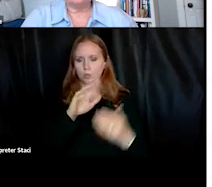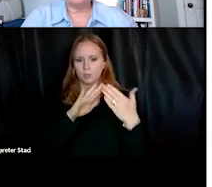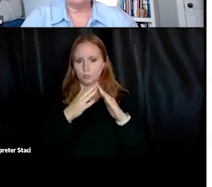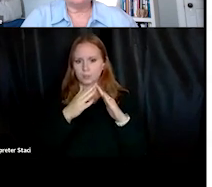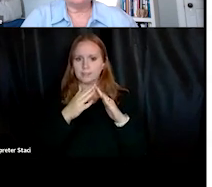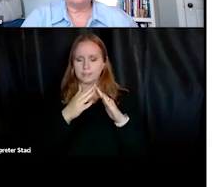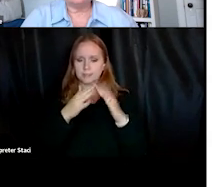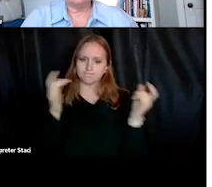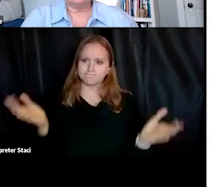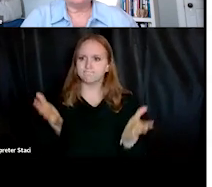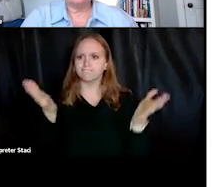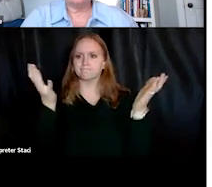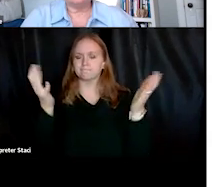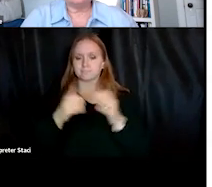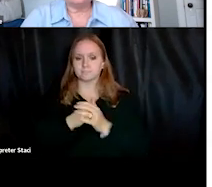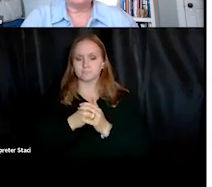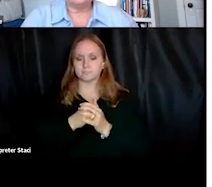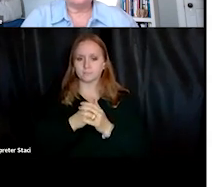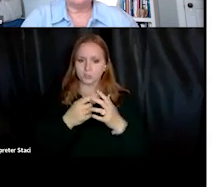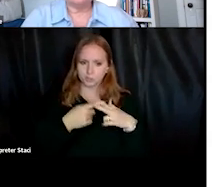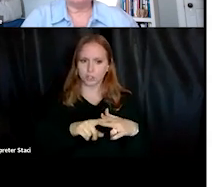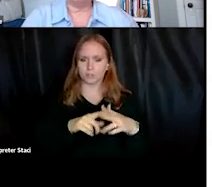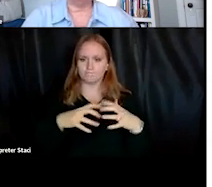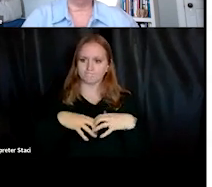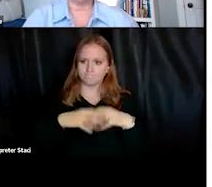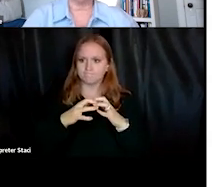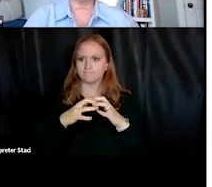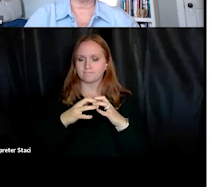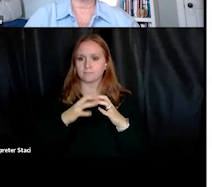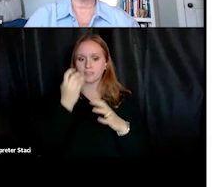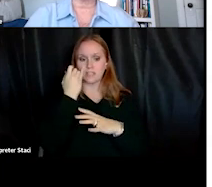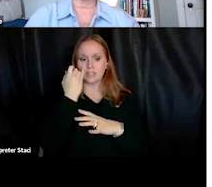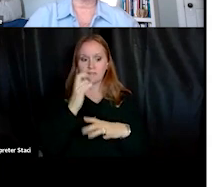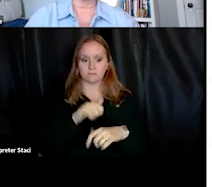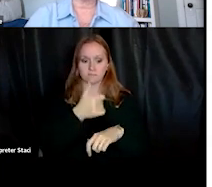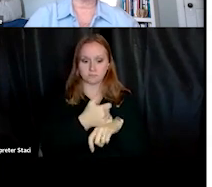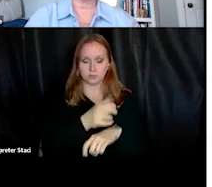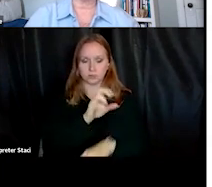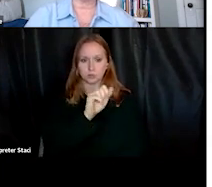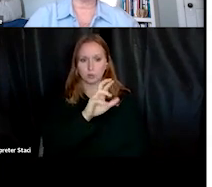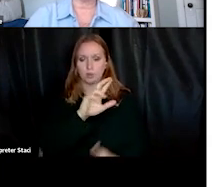or a program is implementing SOAR for the first time, we're able to travel to that community